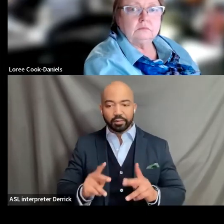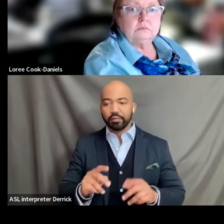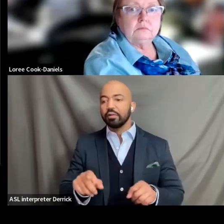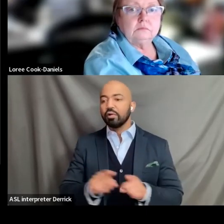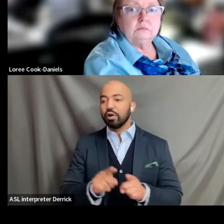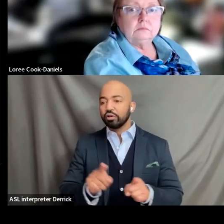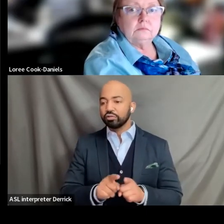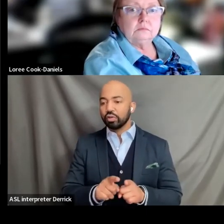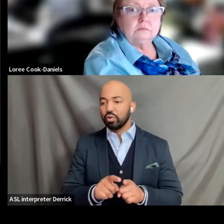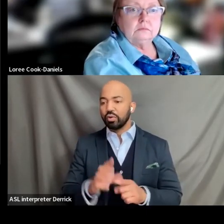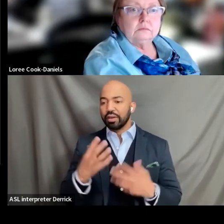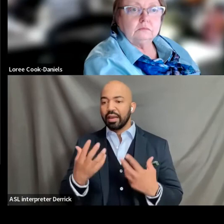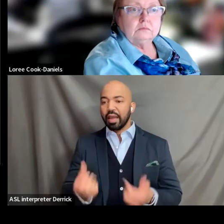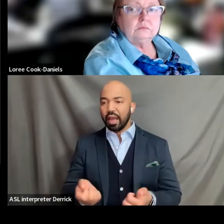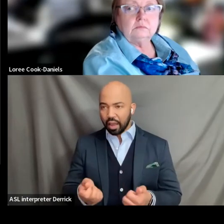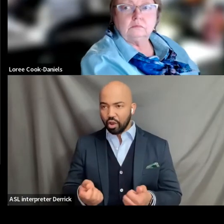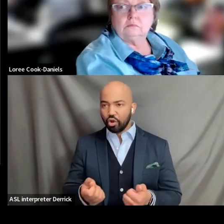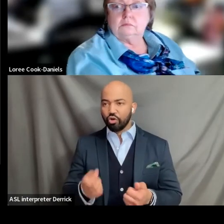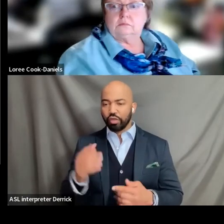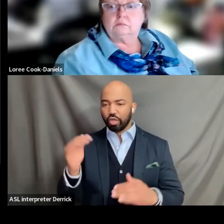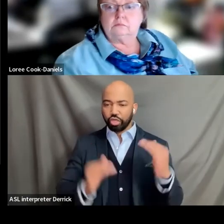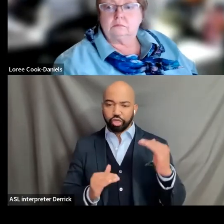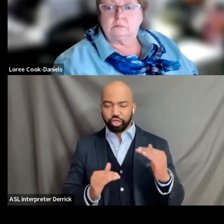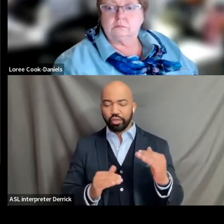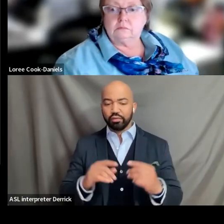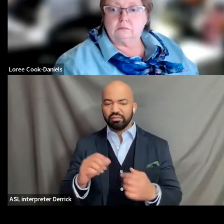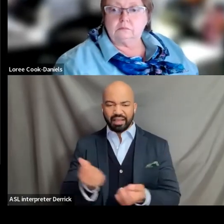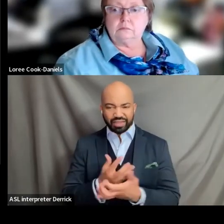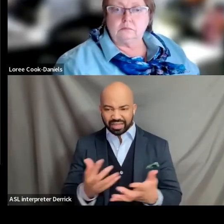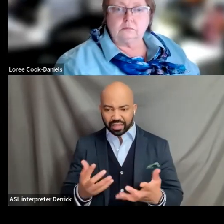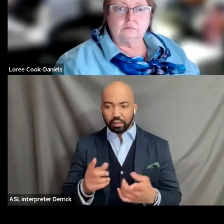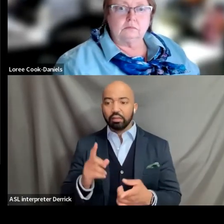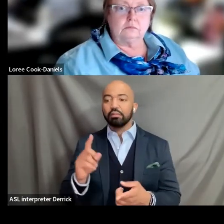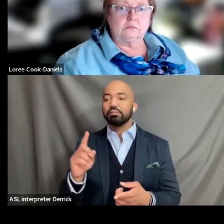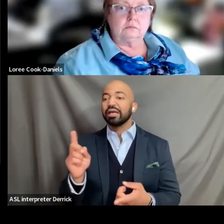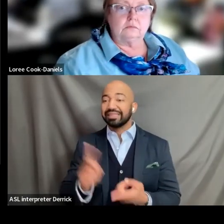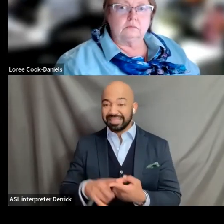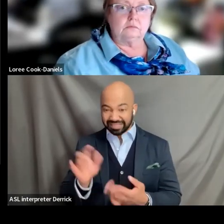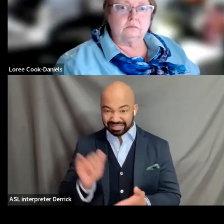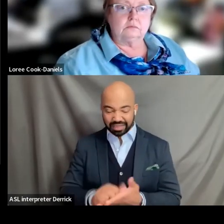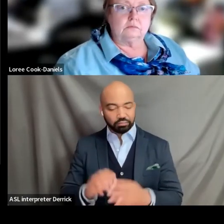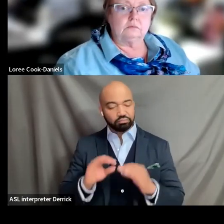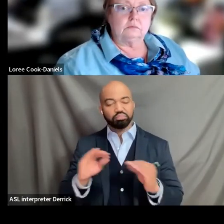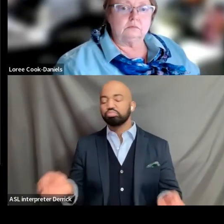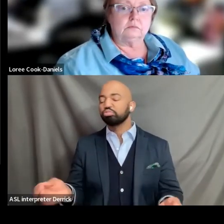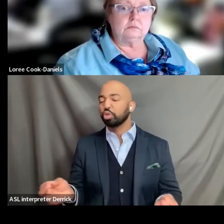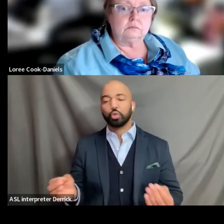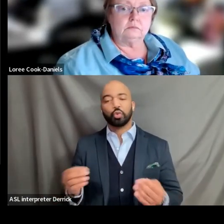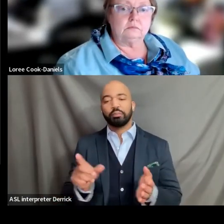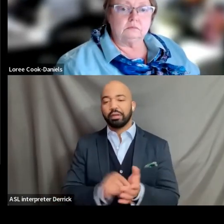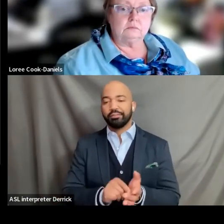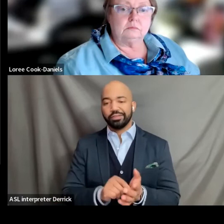how there are all of these things and until recently, there hasn't been much published that's really focused on